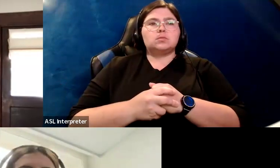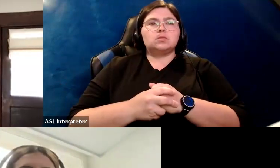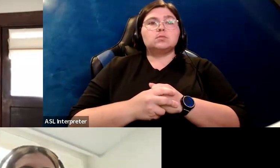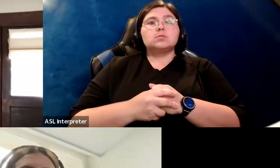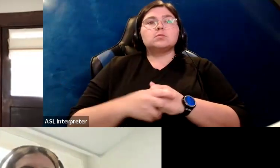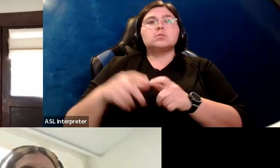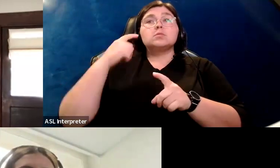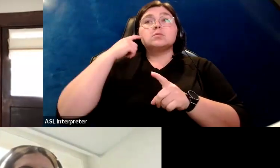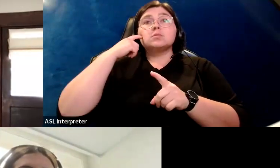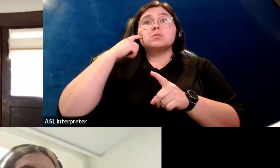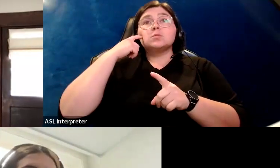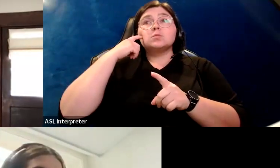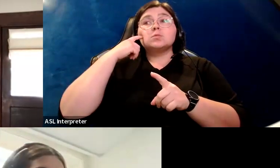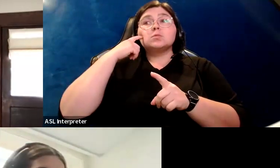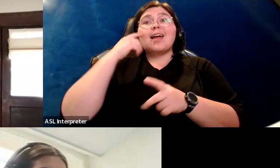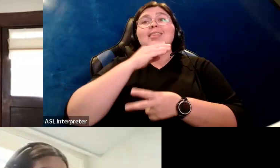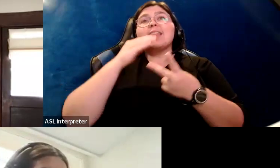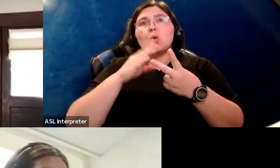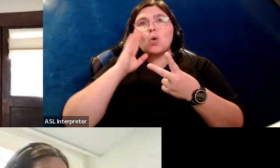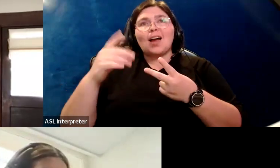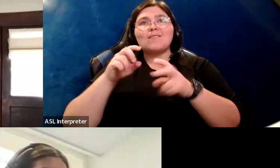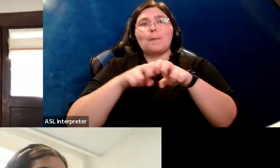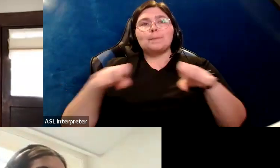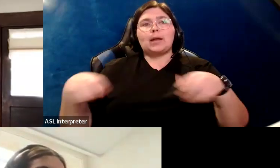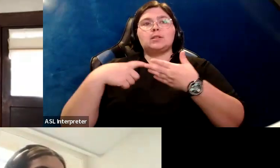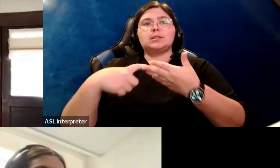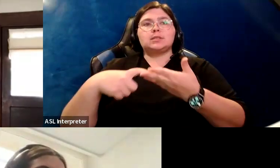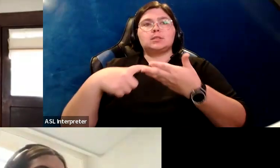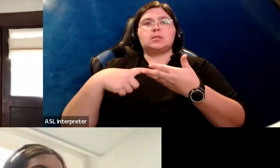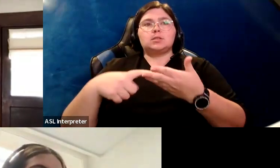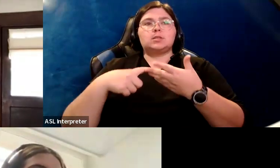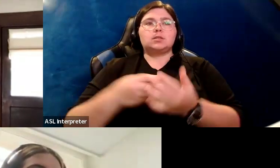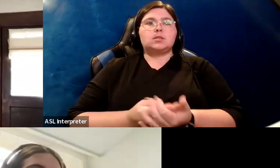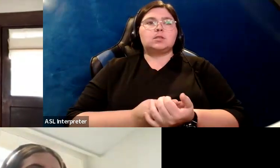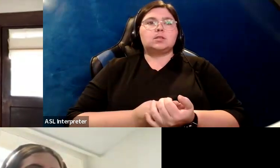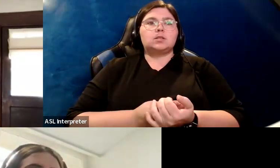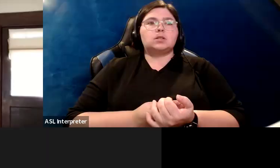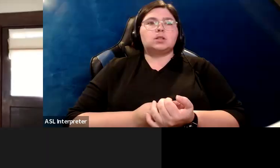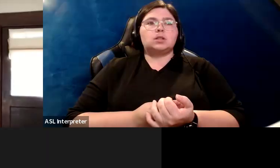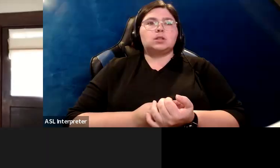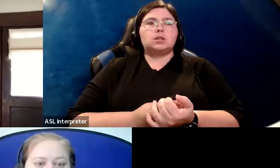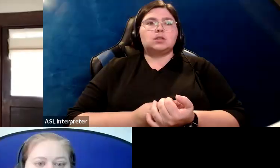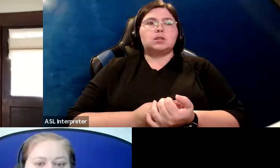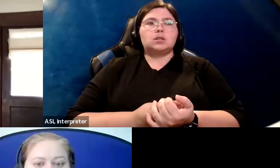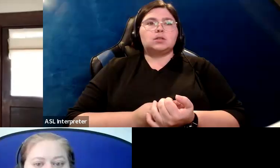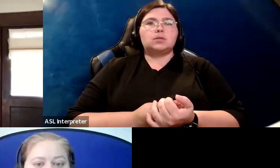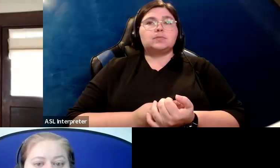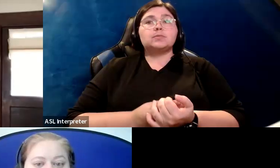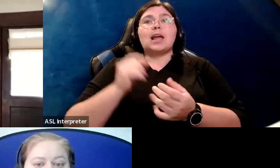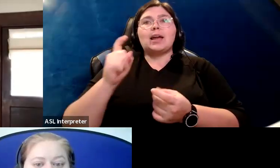discussion to follow. So I'm going to be sharing my screen and playing a little clip from each.